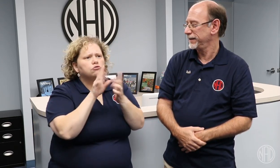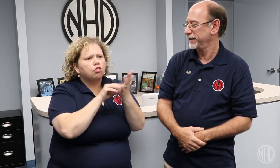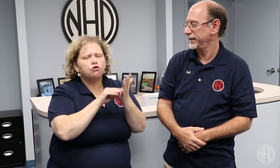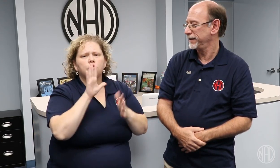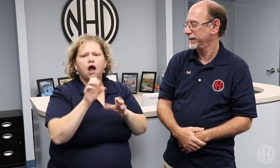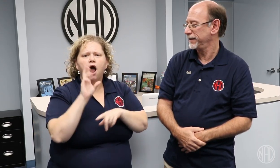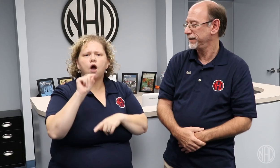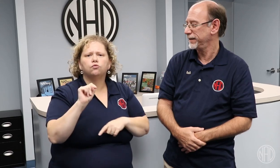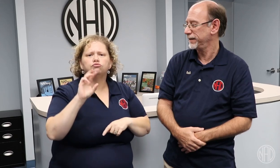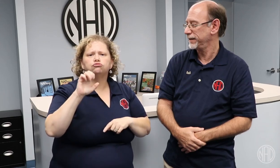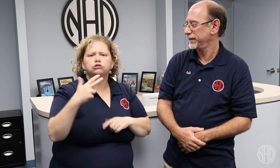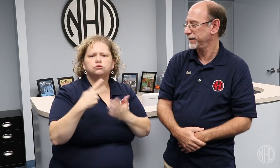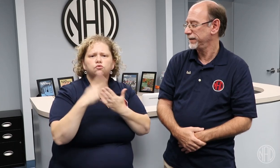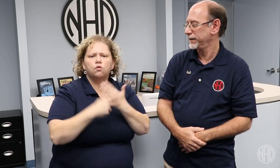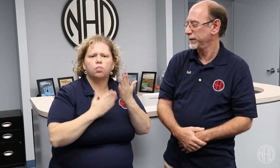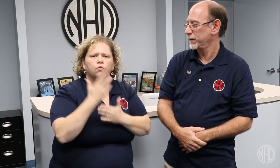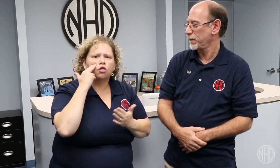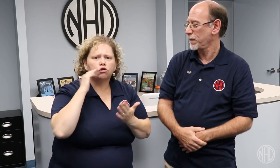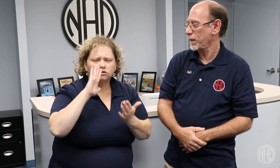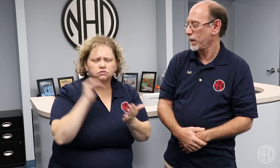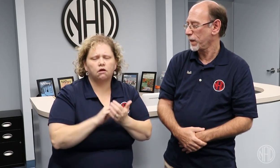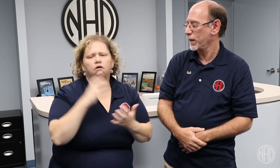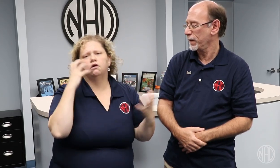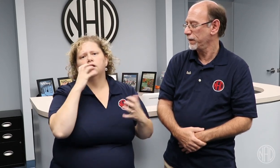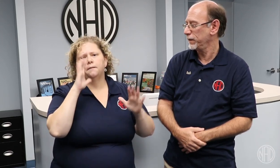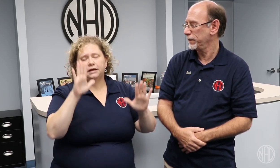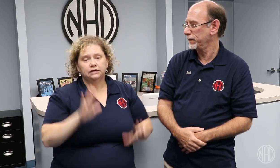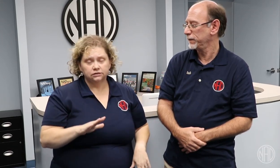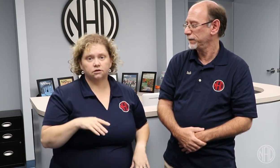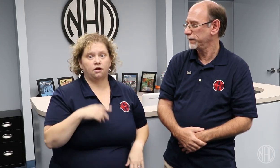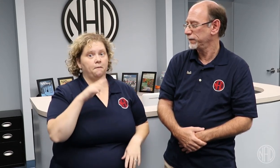We also had the opportunity to meet with the outreach department at the Clerc Center.